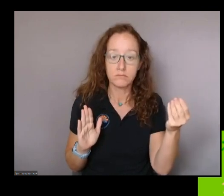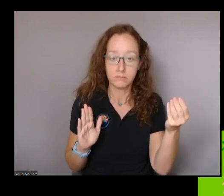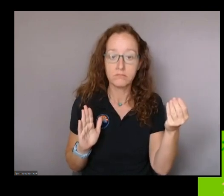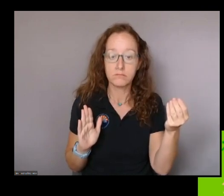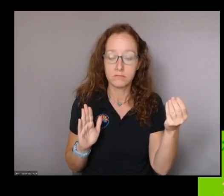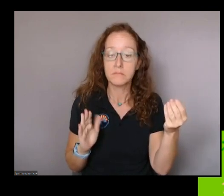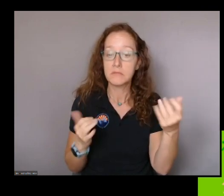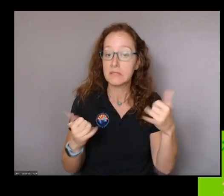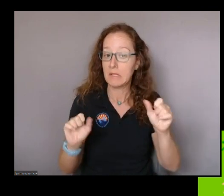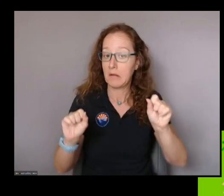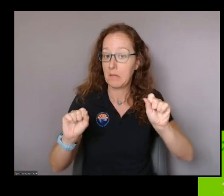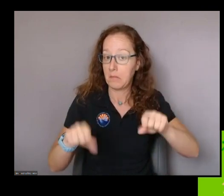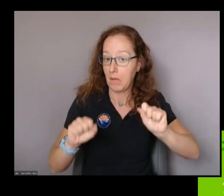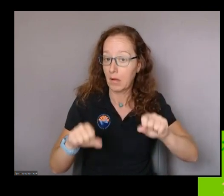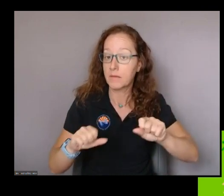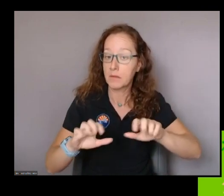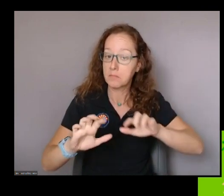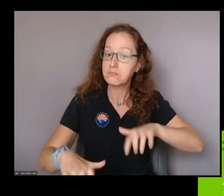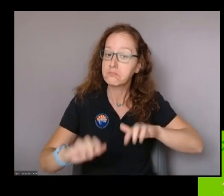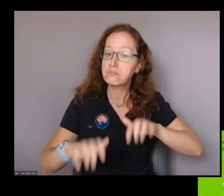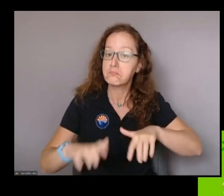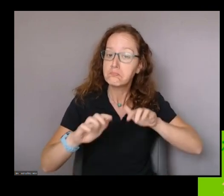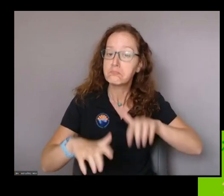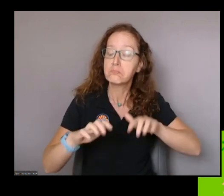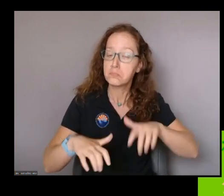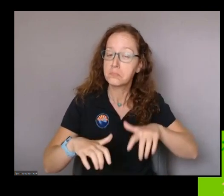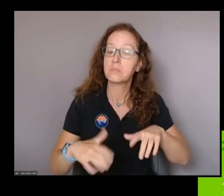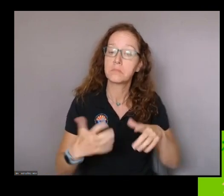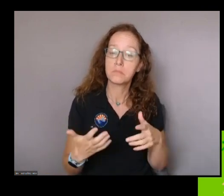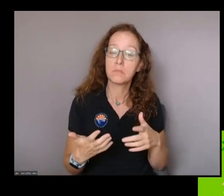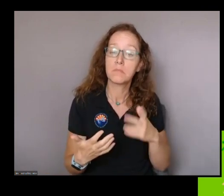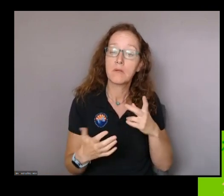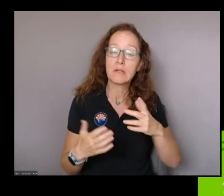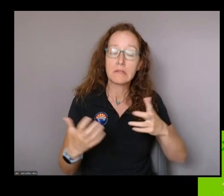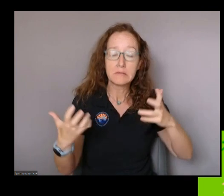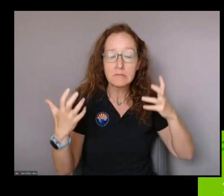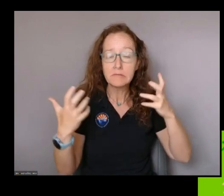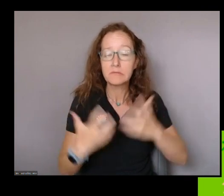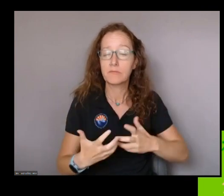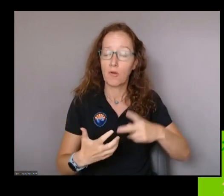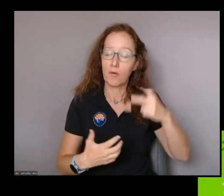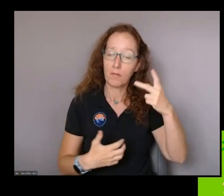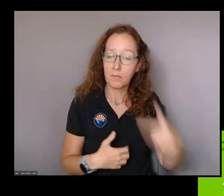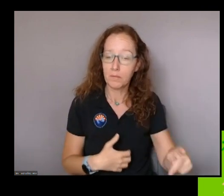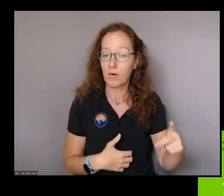precipitation. When you kind of look at these deep purples, we're looking at anywhere around 2 to 2-1/2 inches of